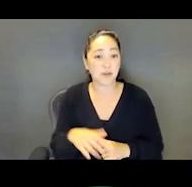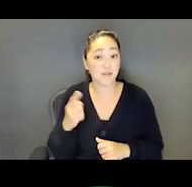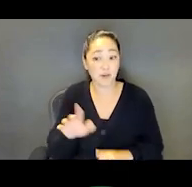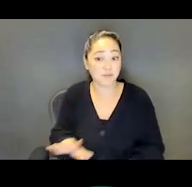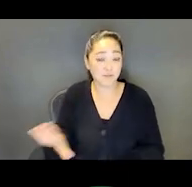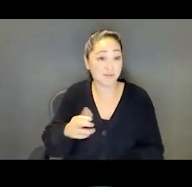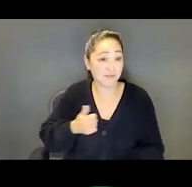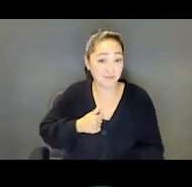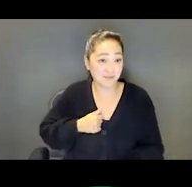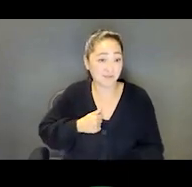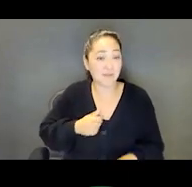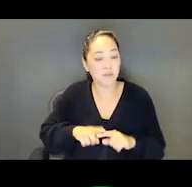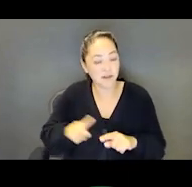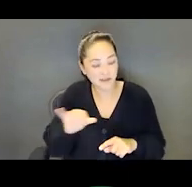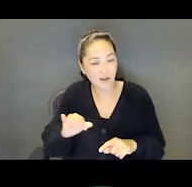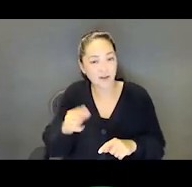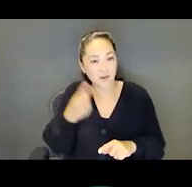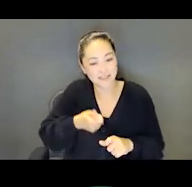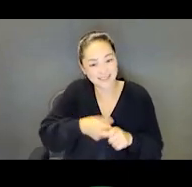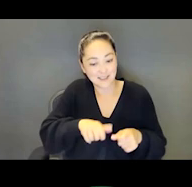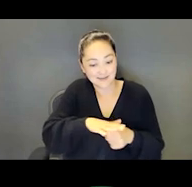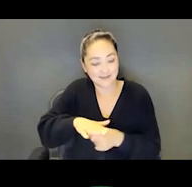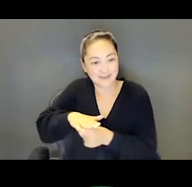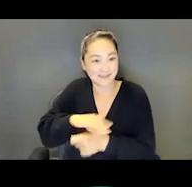in each province as well and in local areas as well.